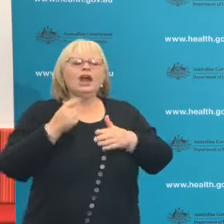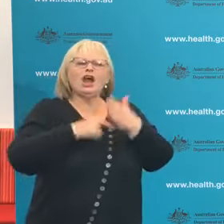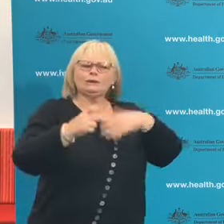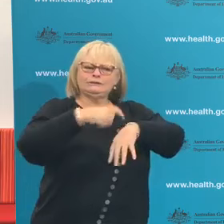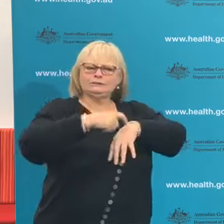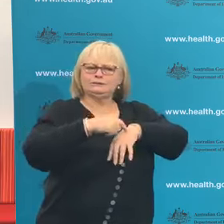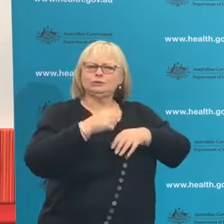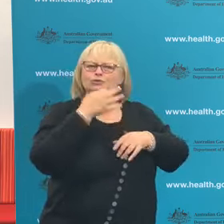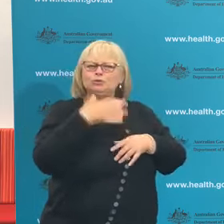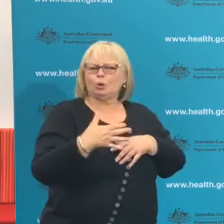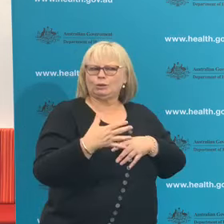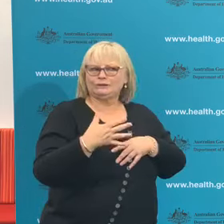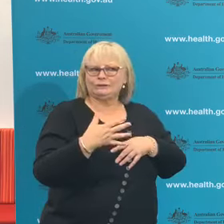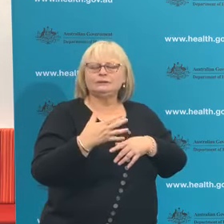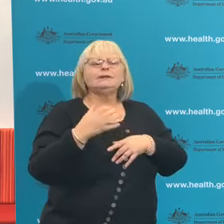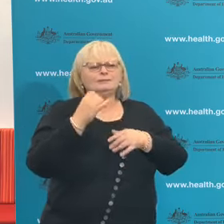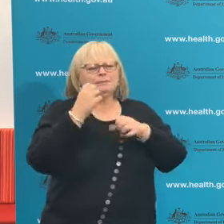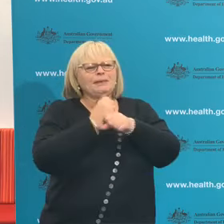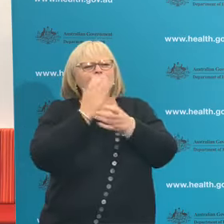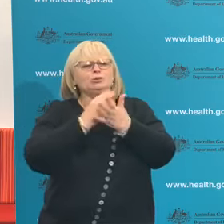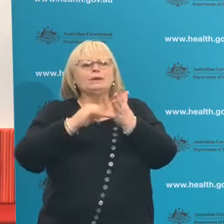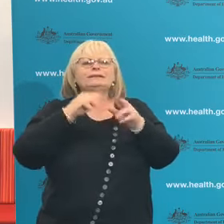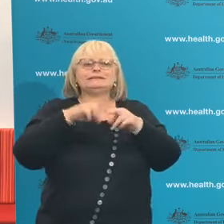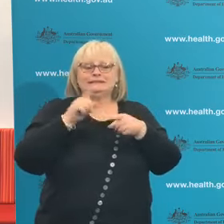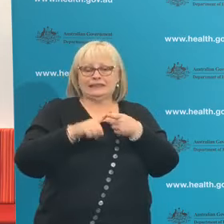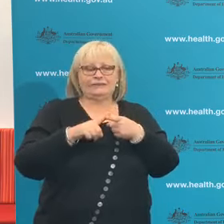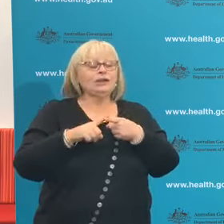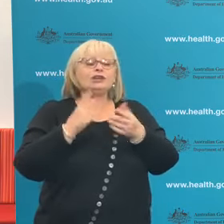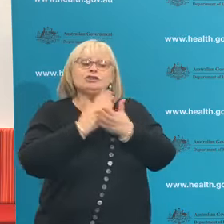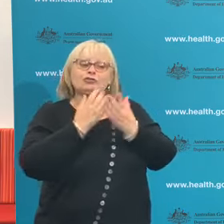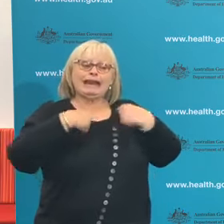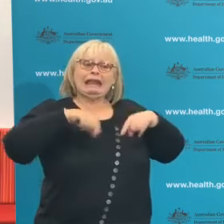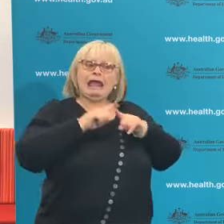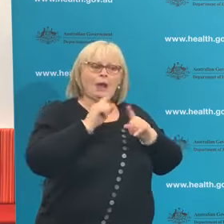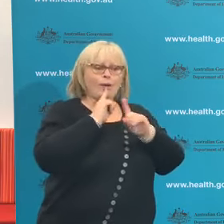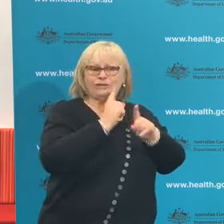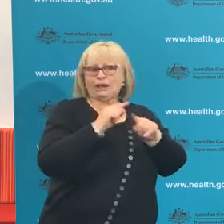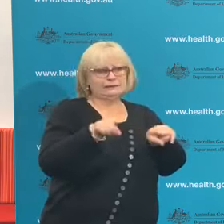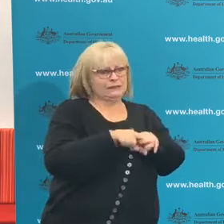in a safe environment. So we have not changed their advice and we won't be